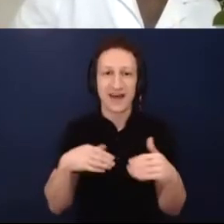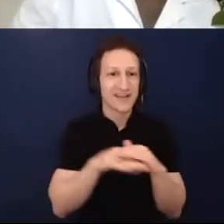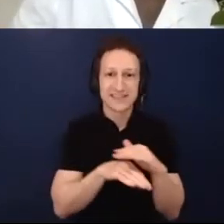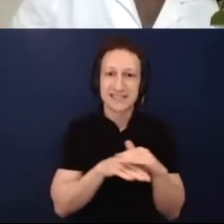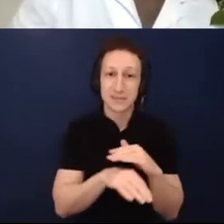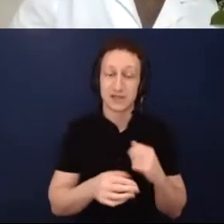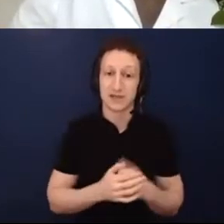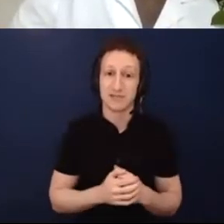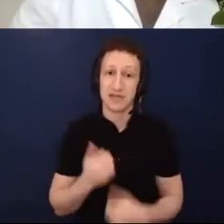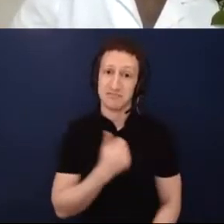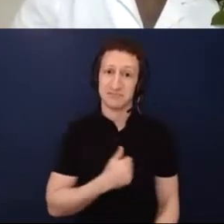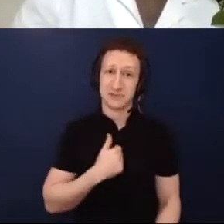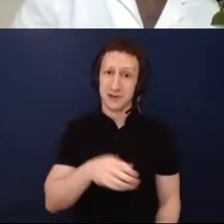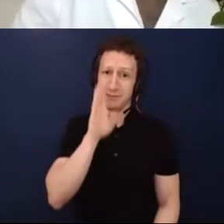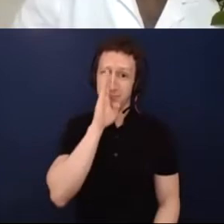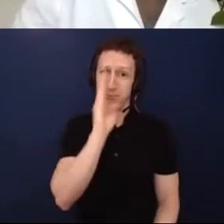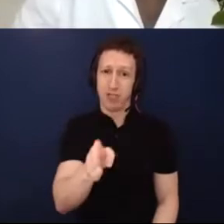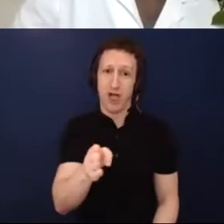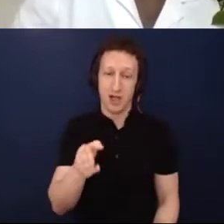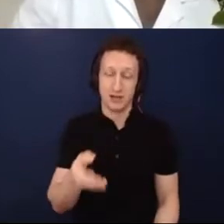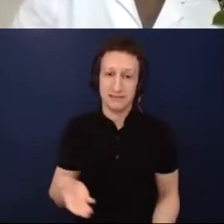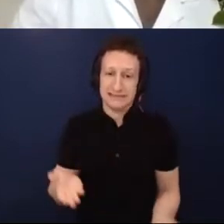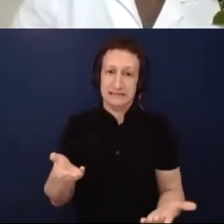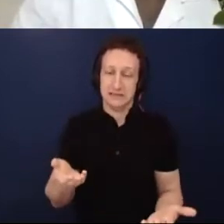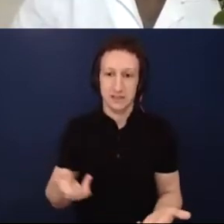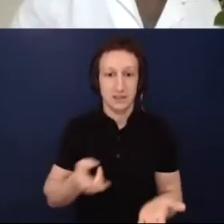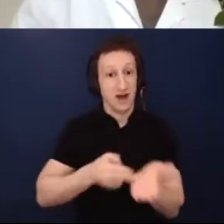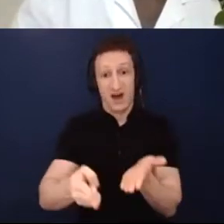but like I do really think that like there needs to be a really deep